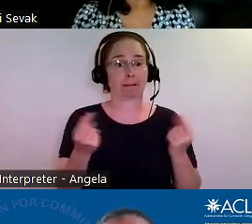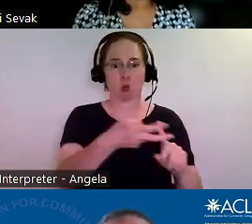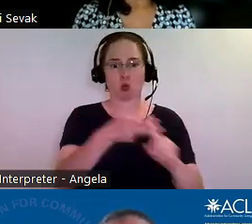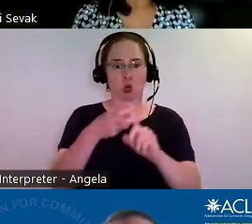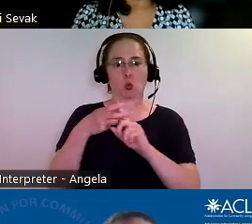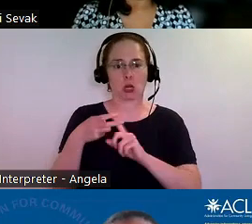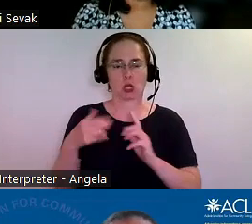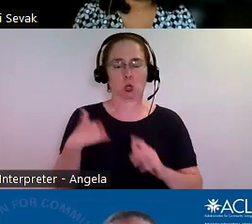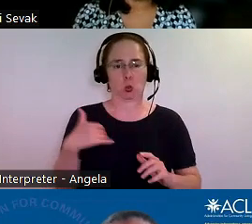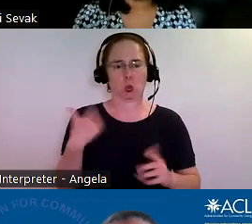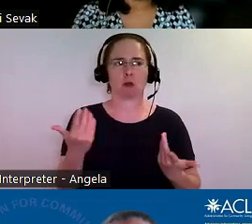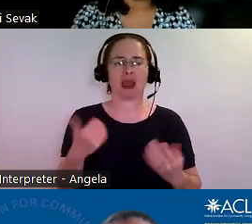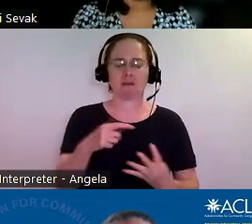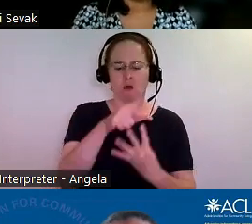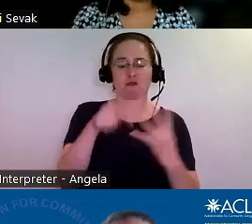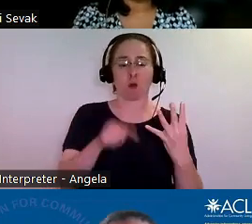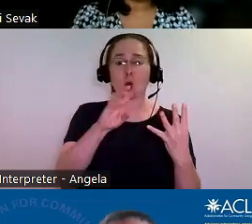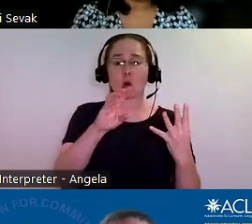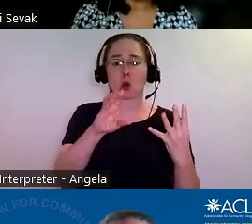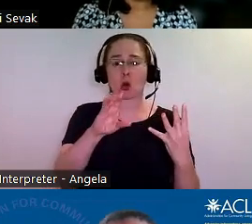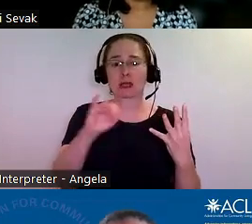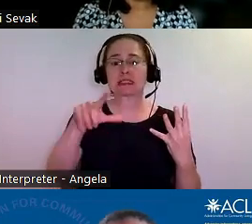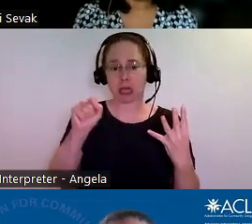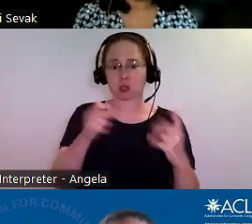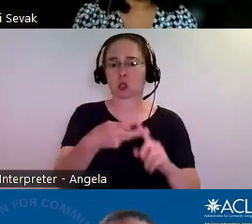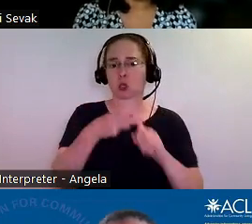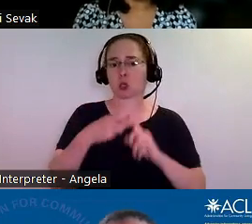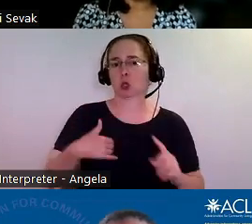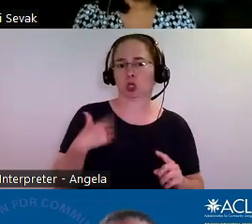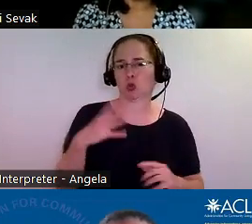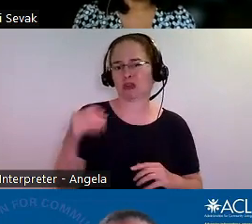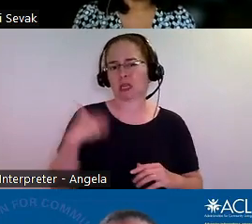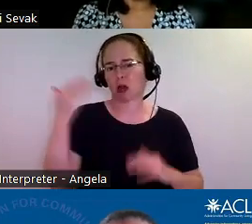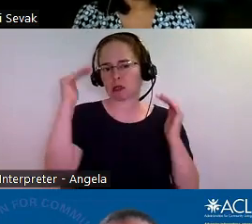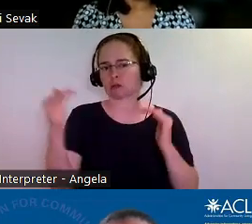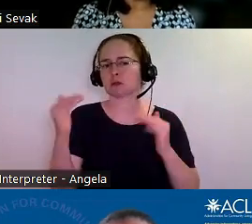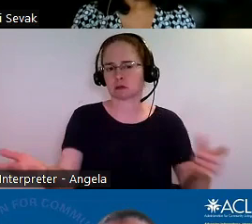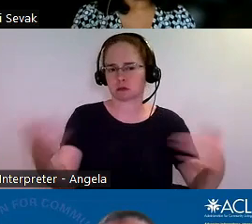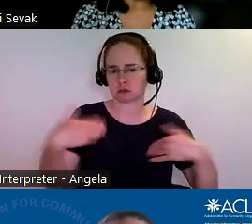we have four CILS that are recruiting youth and young adults to participate in like